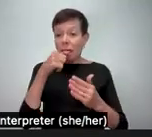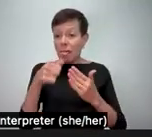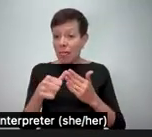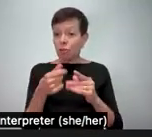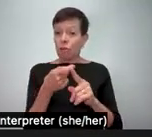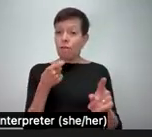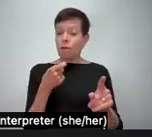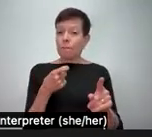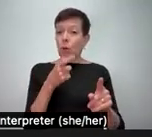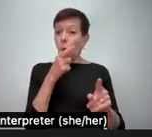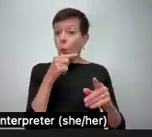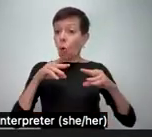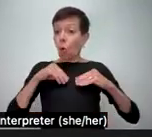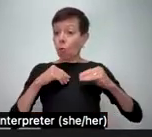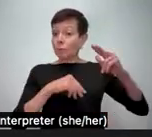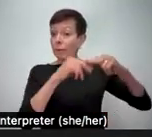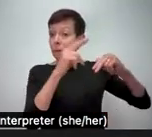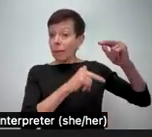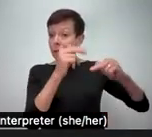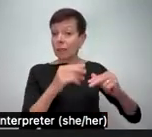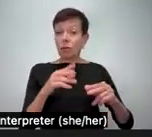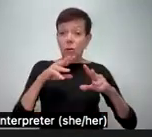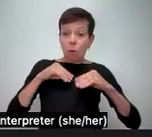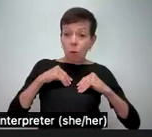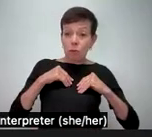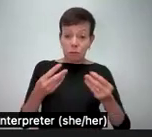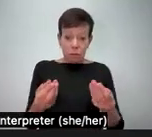full contract. We just want to know that there is, you guys are already working with the site owner,